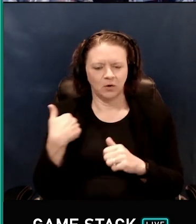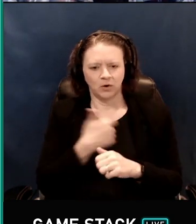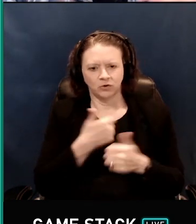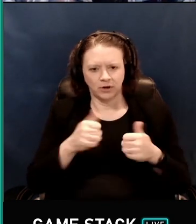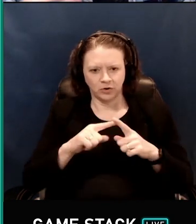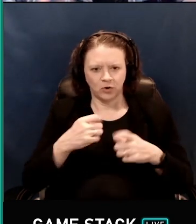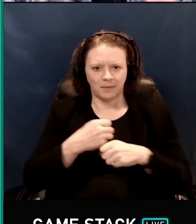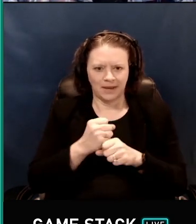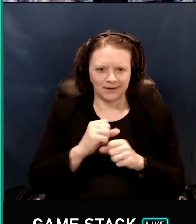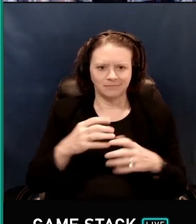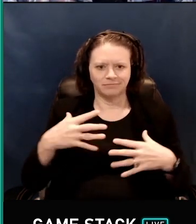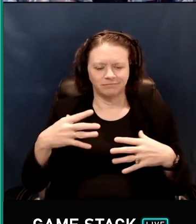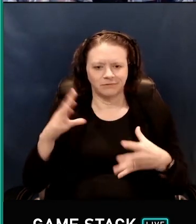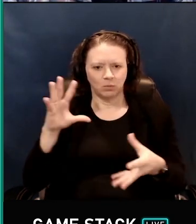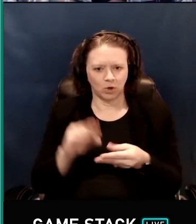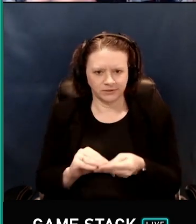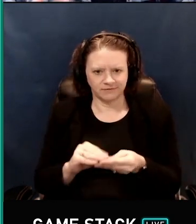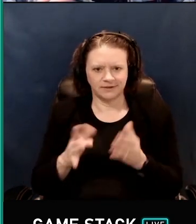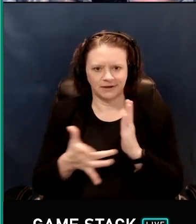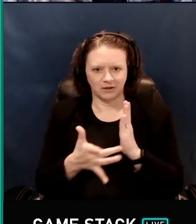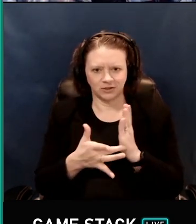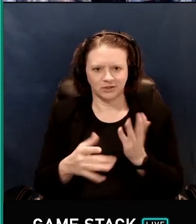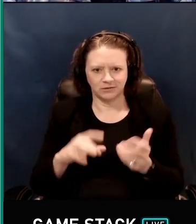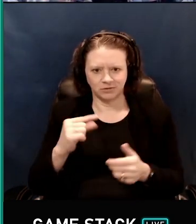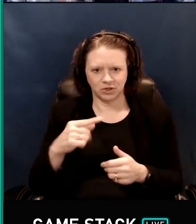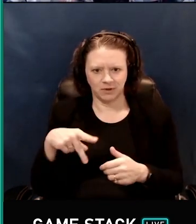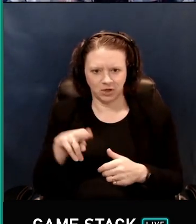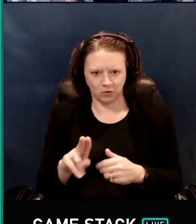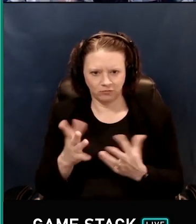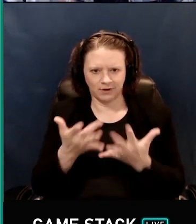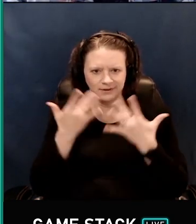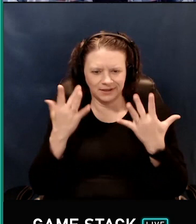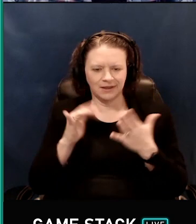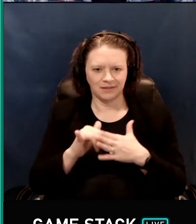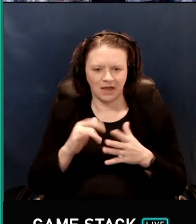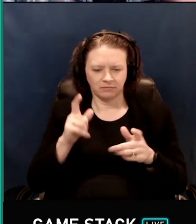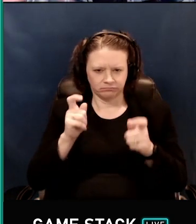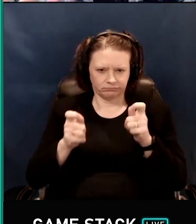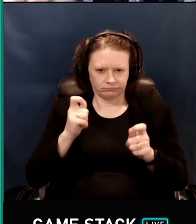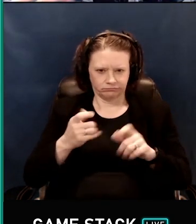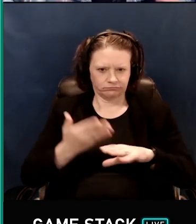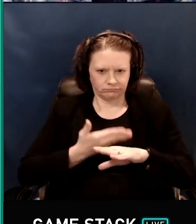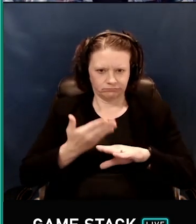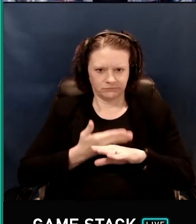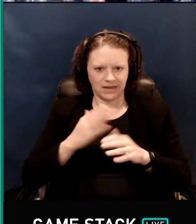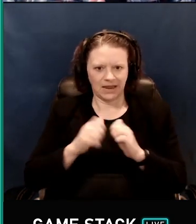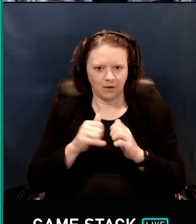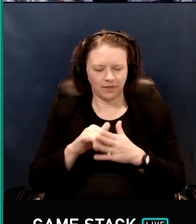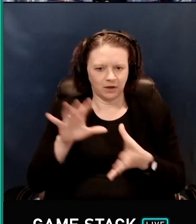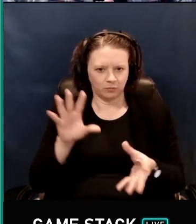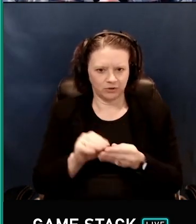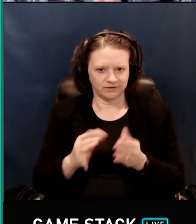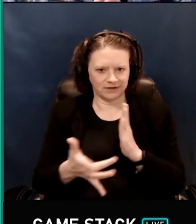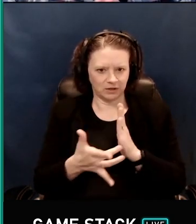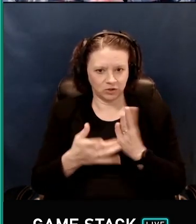requires innovation in how the compression technology actually works. You don't really have to worry about that,